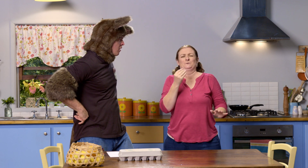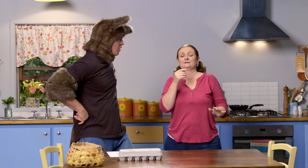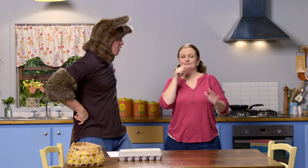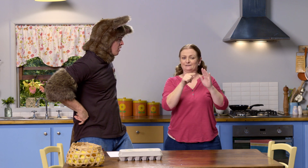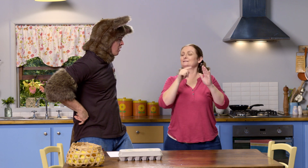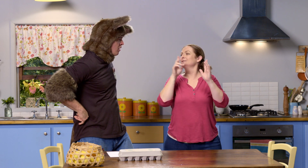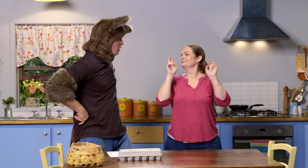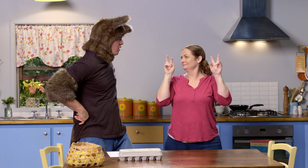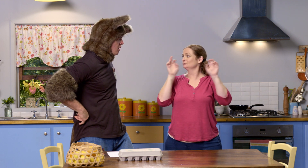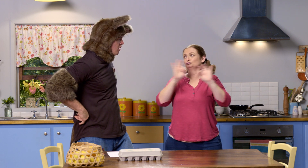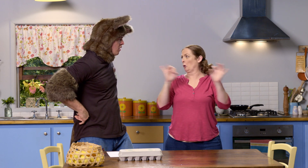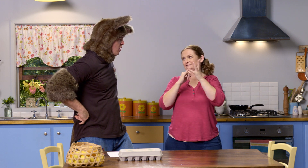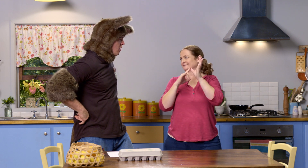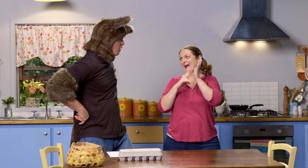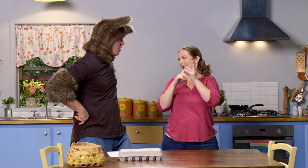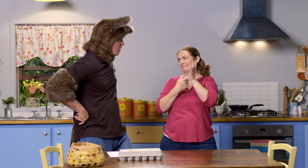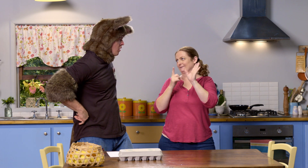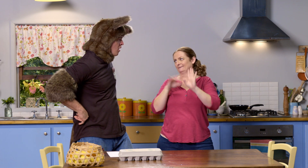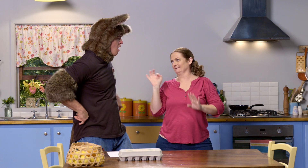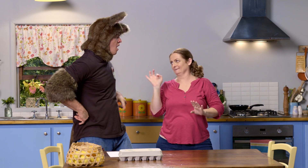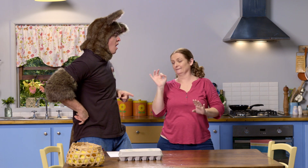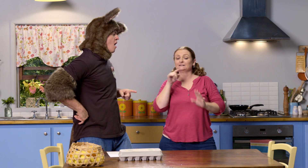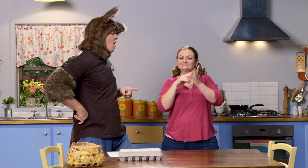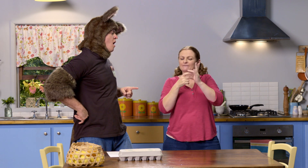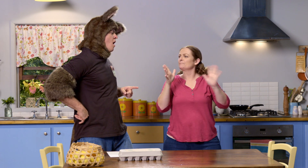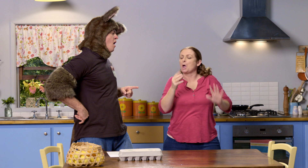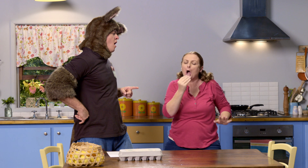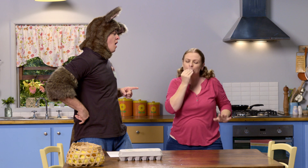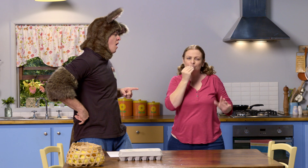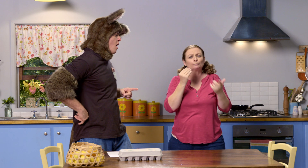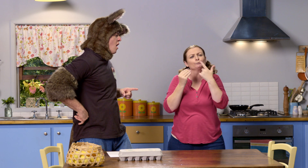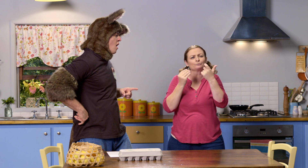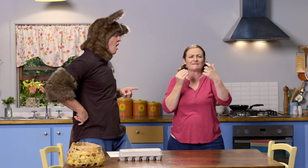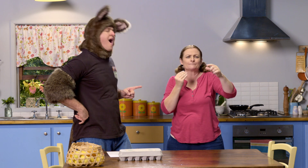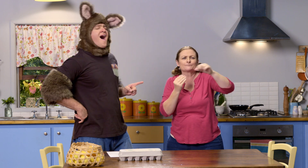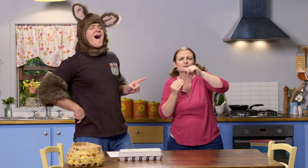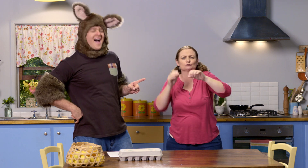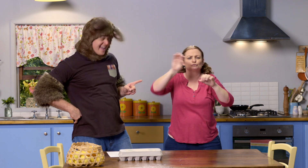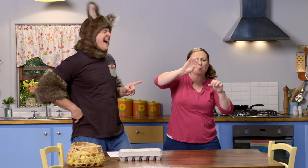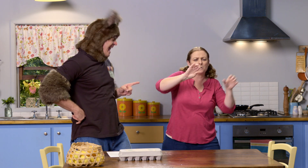But it's still very tasty. You'll really enjoy it because it's got herbs and spices in it.